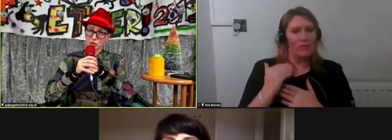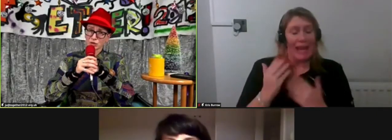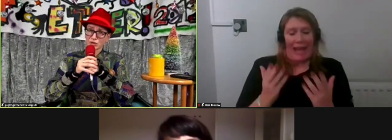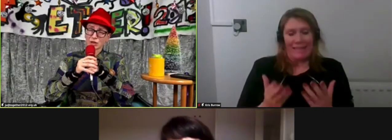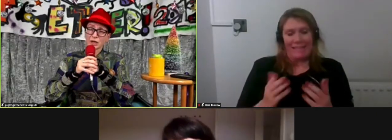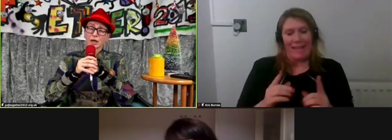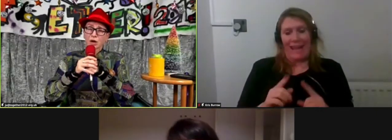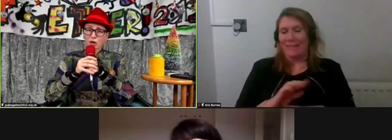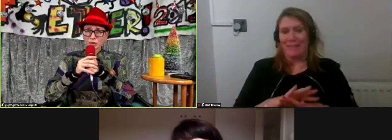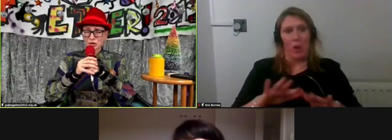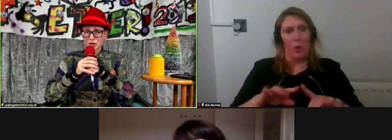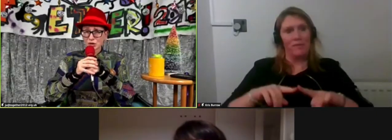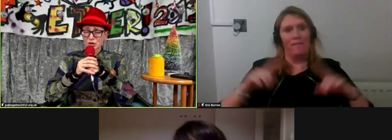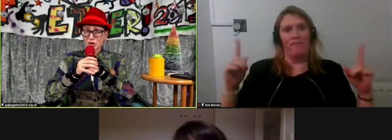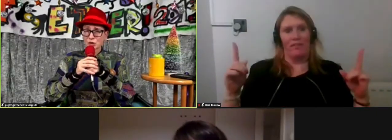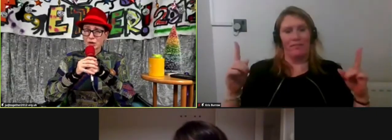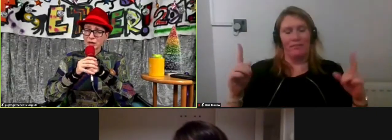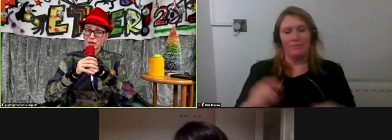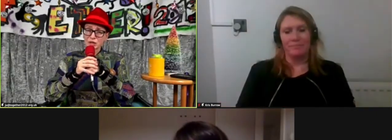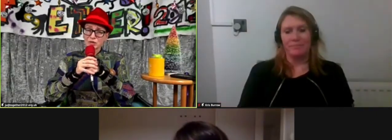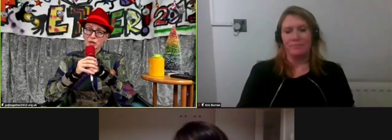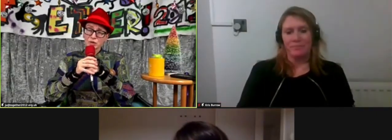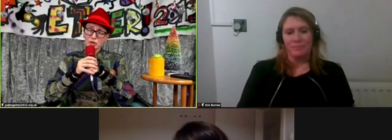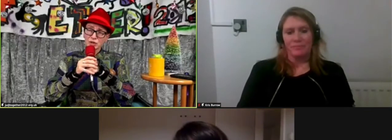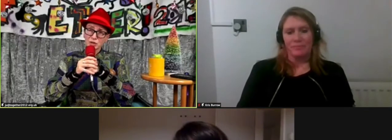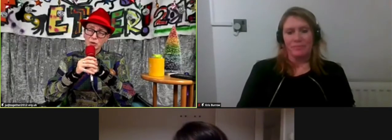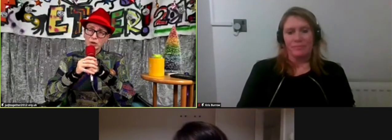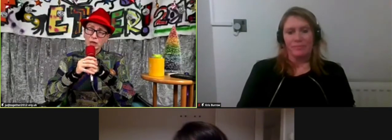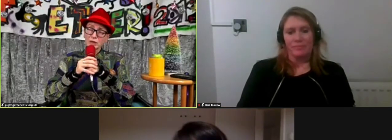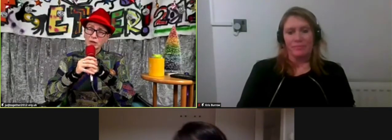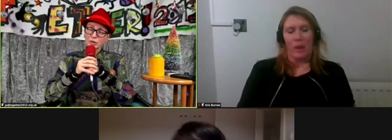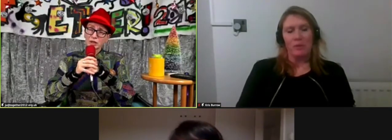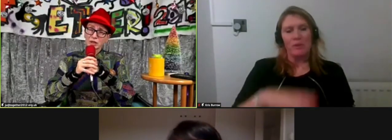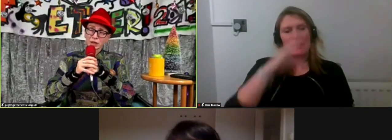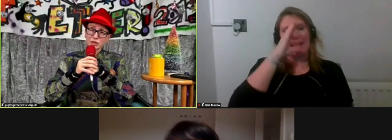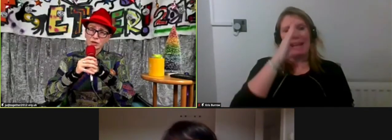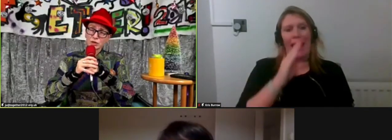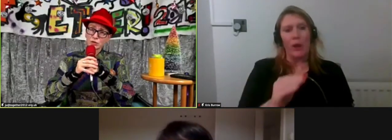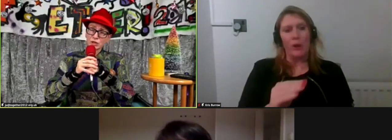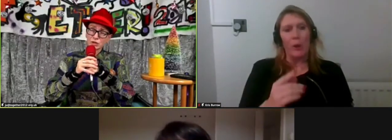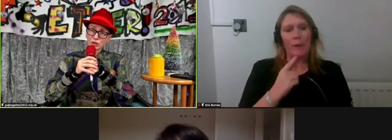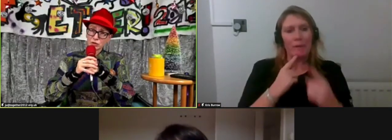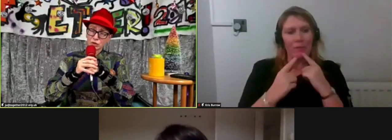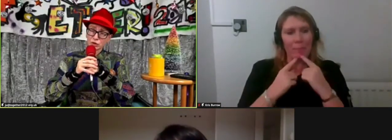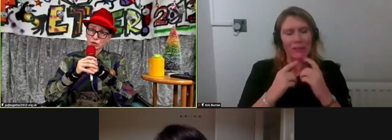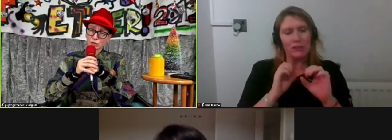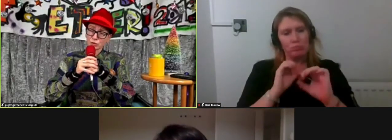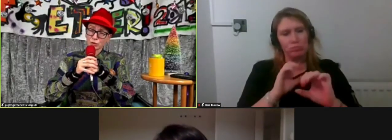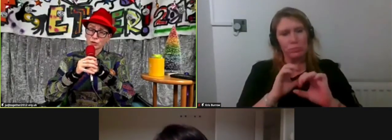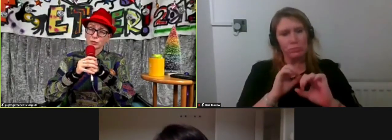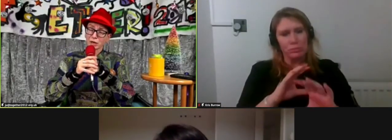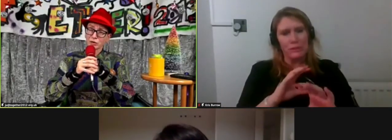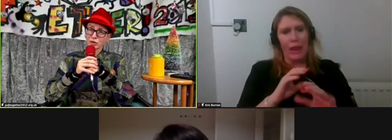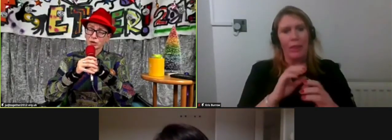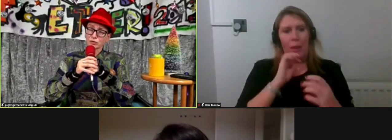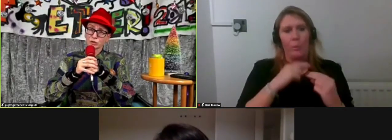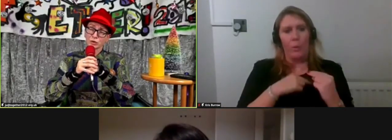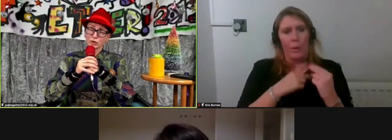different. I'm just going to do a little bit of housekeeping and then I'm going to hand straight over to Ruth Mariner from